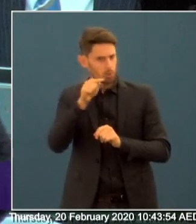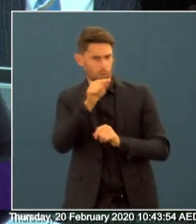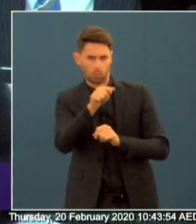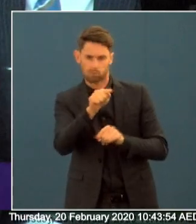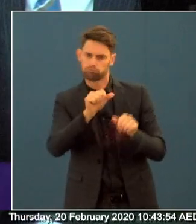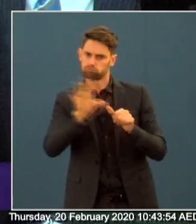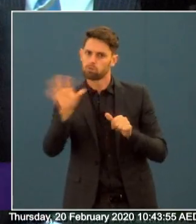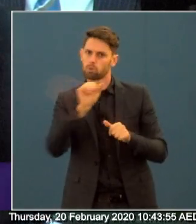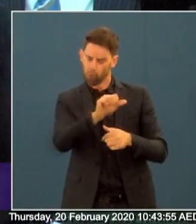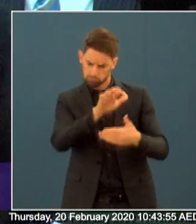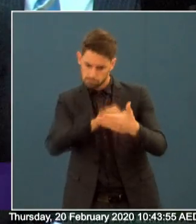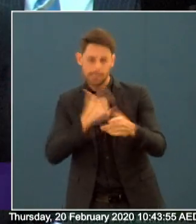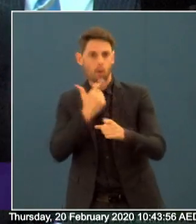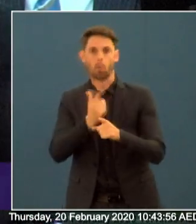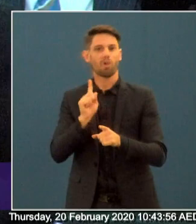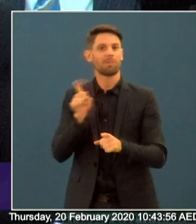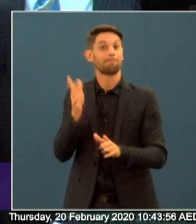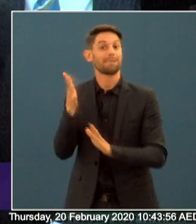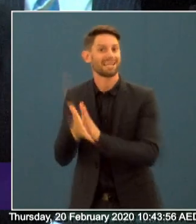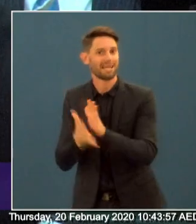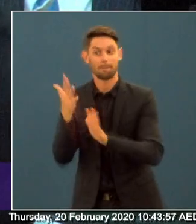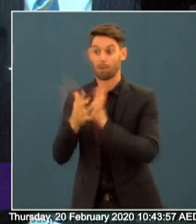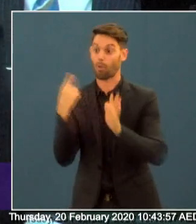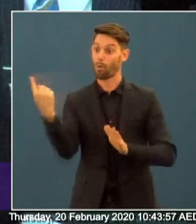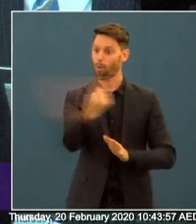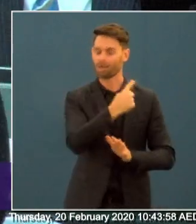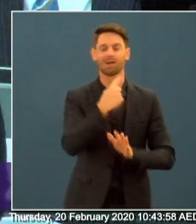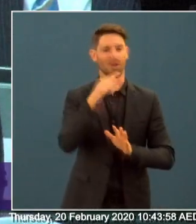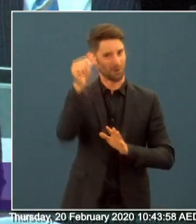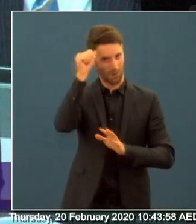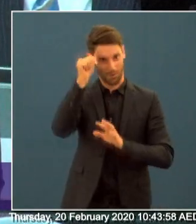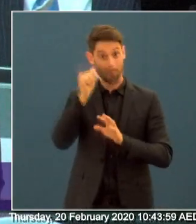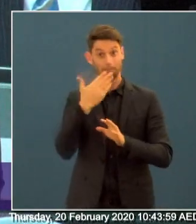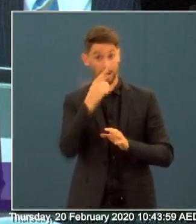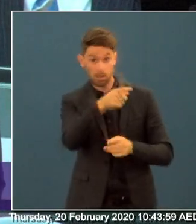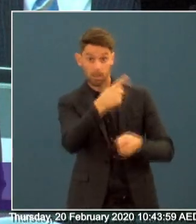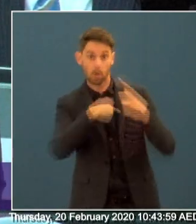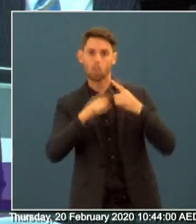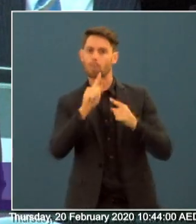some definitions so that we understand the relevant cohort. So can we start with intellectual disability...